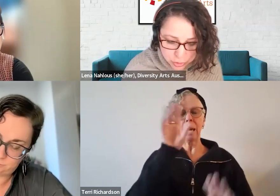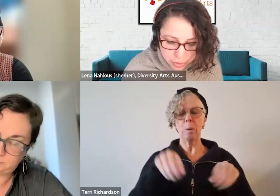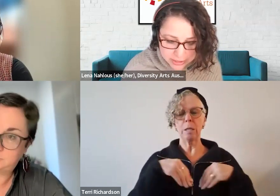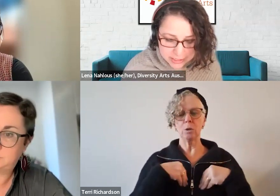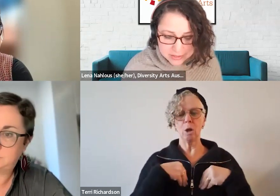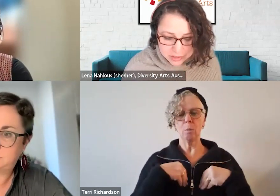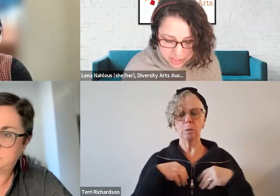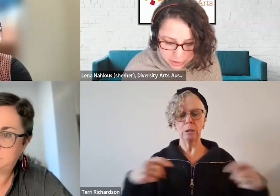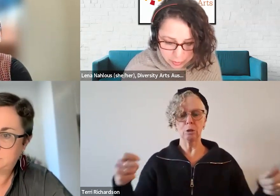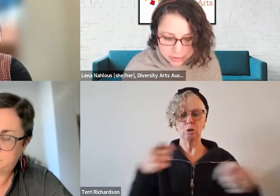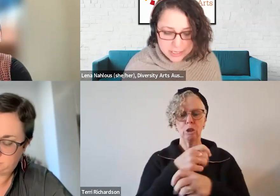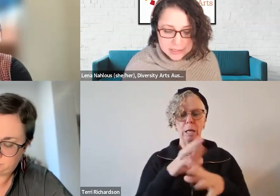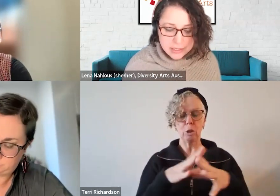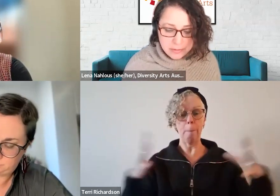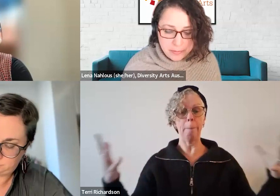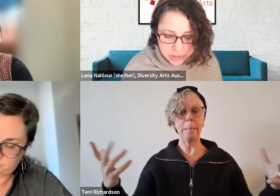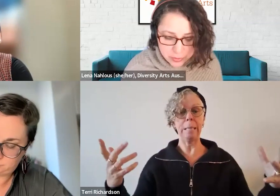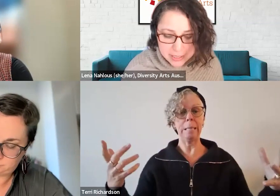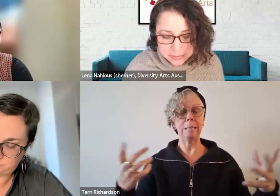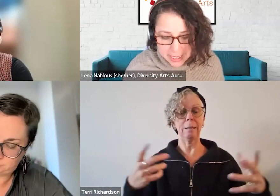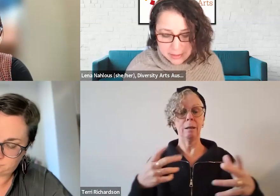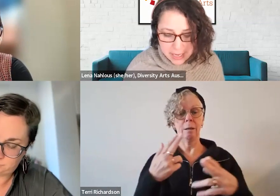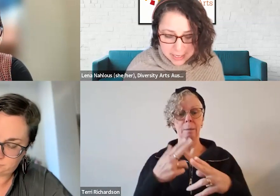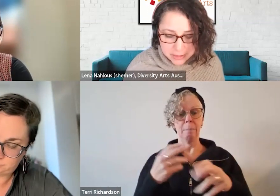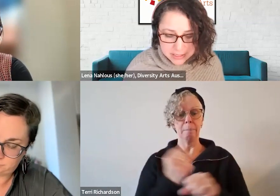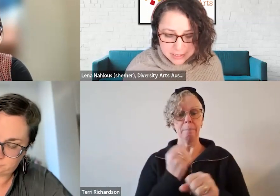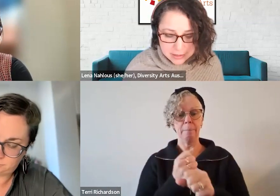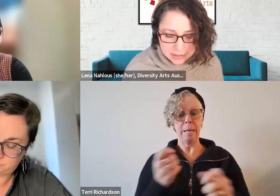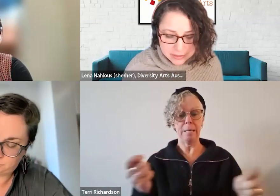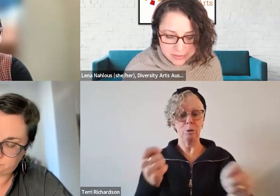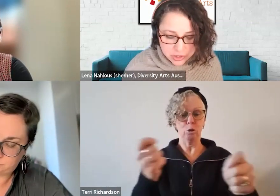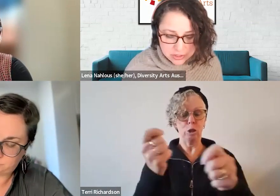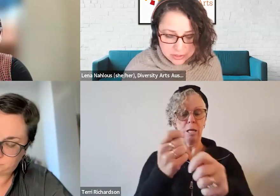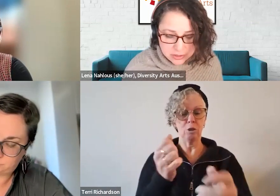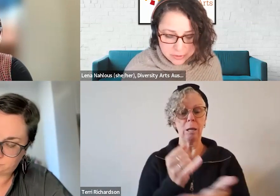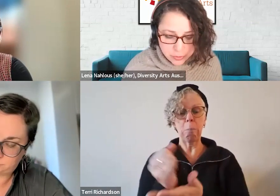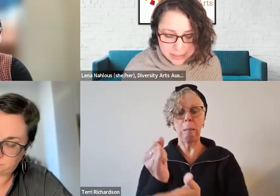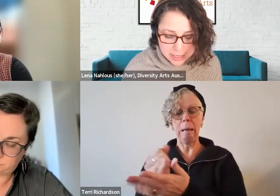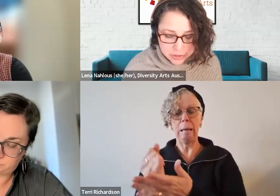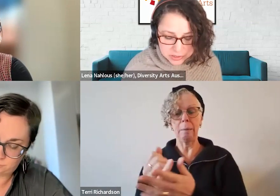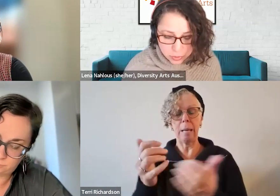unity to this change process? Perpetuating blame, enmity, division between large and small